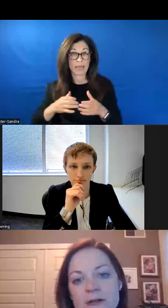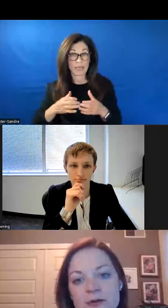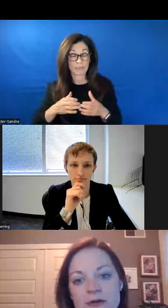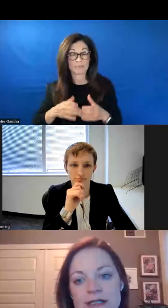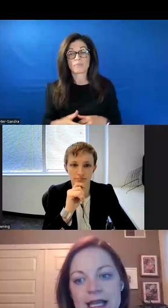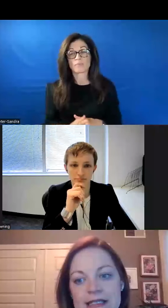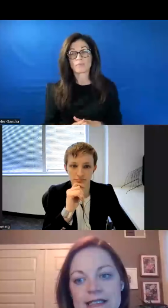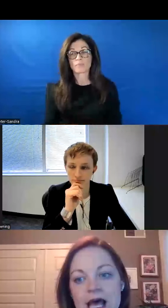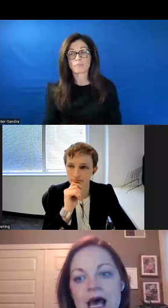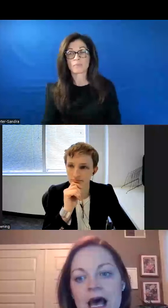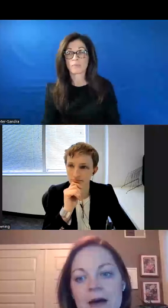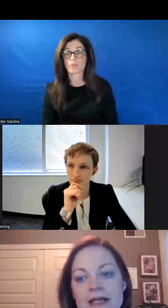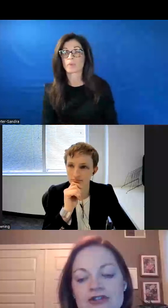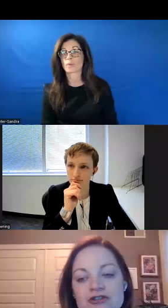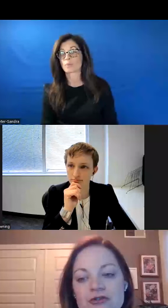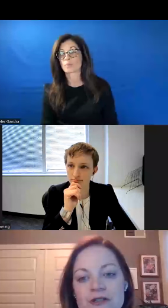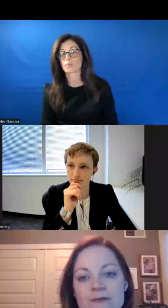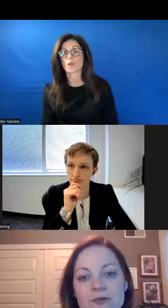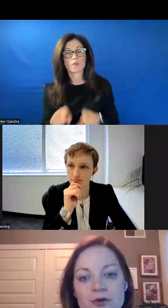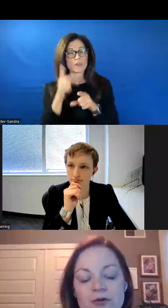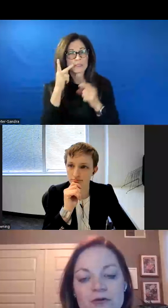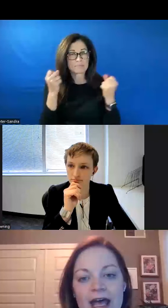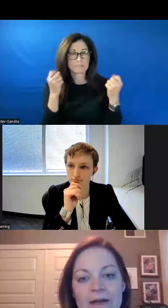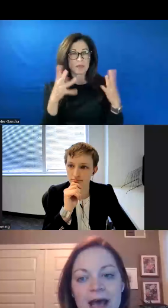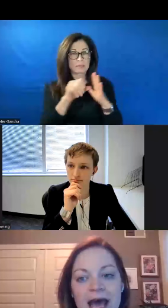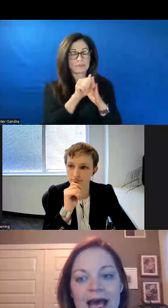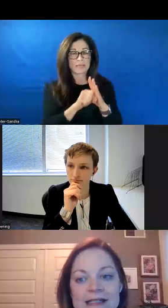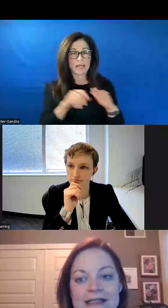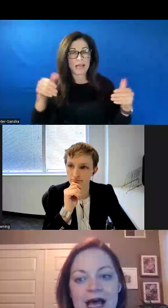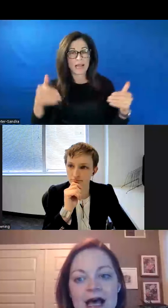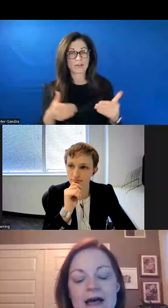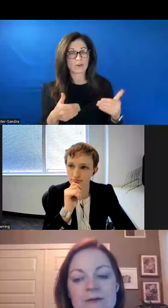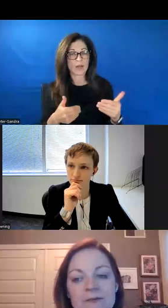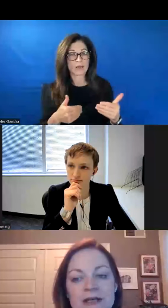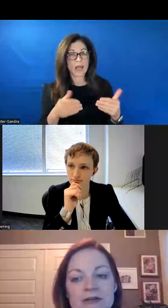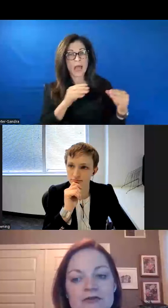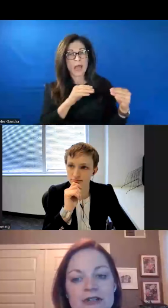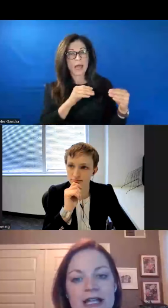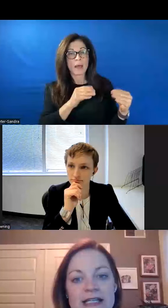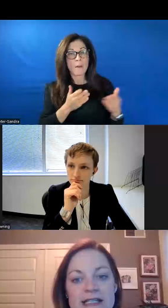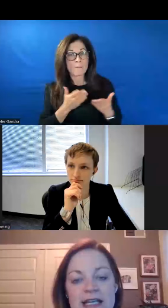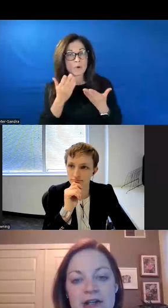MULTIPLE STATES INTRODUCE MOVE AND PAST BILLS RELATED TO